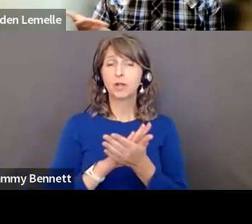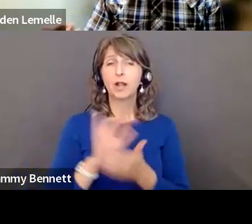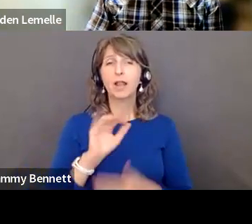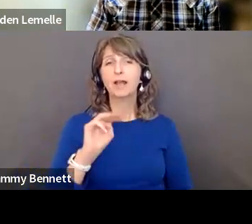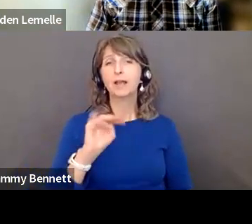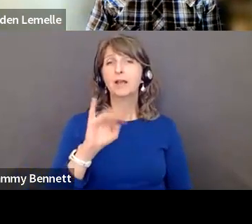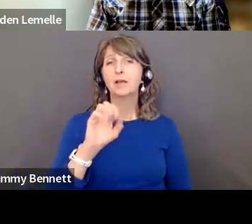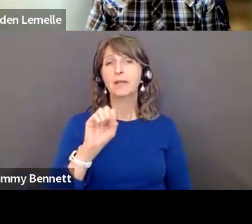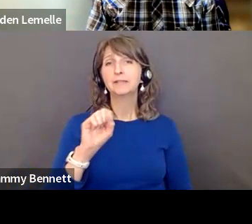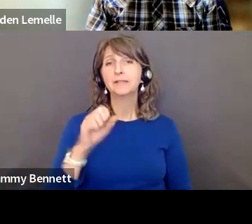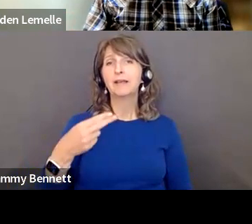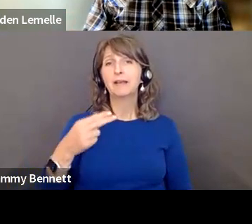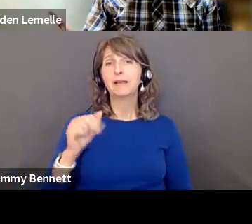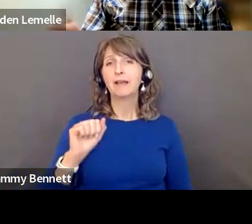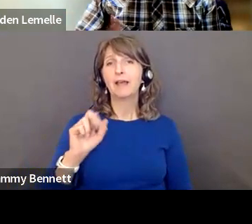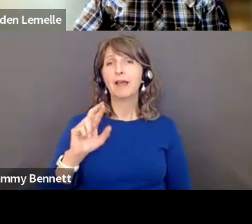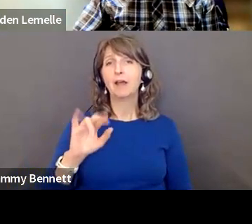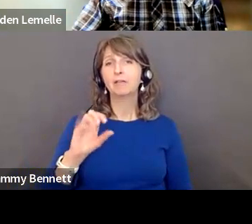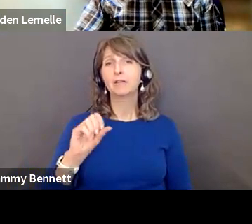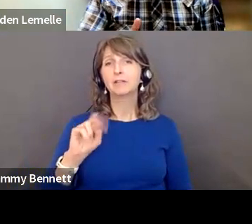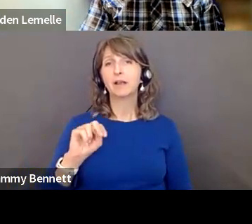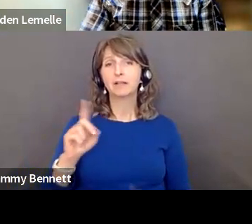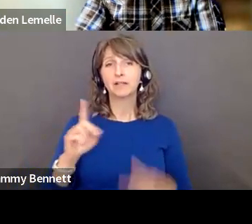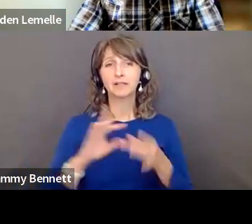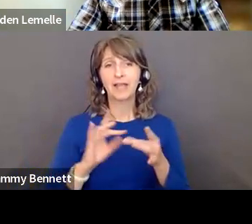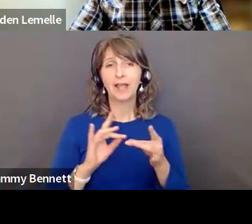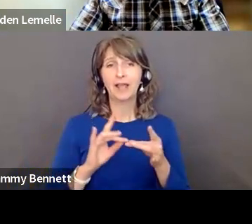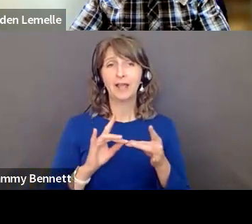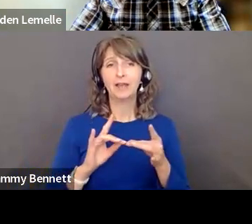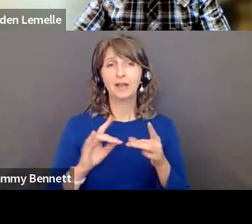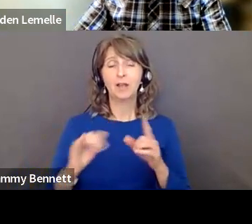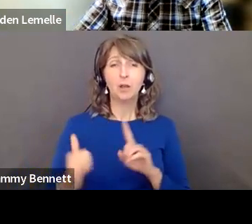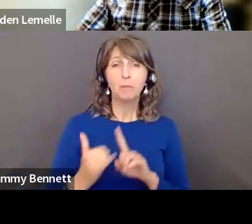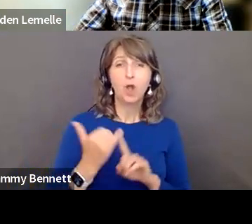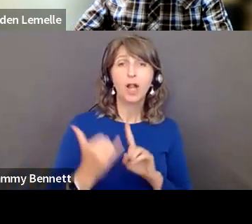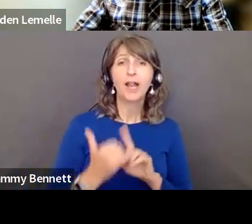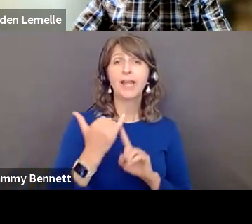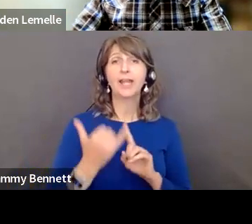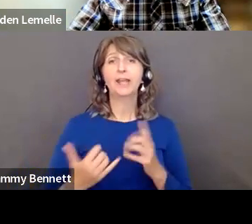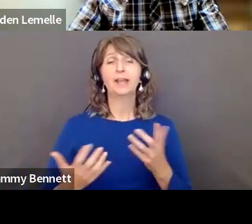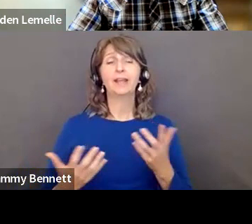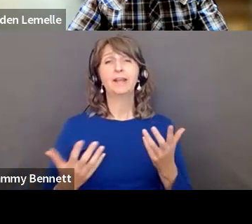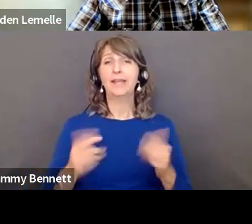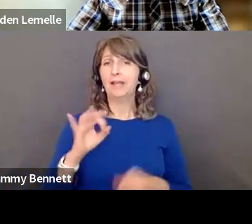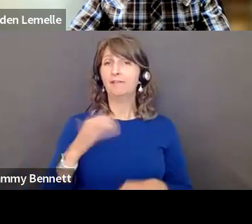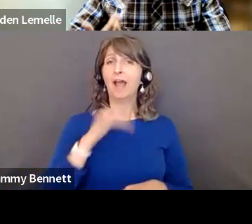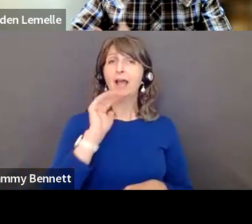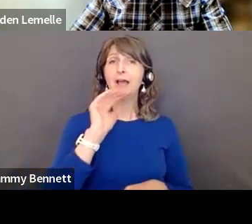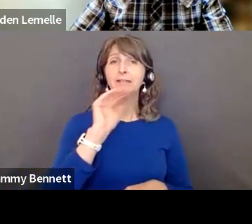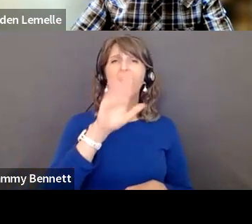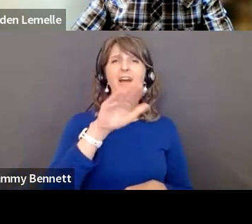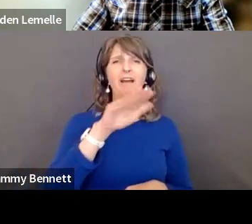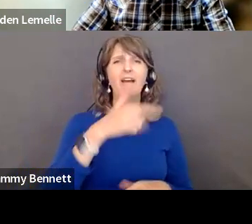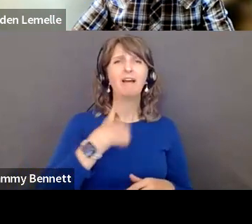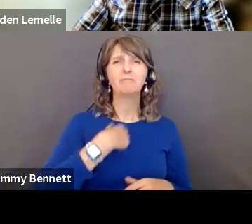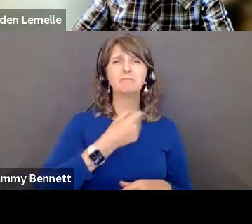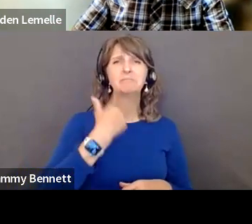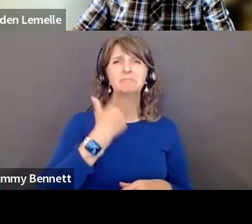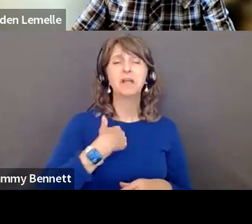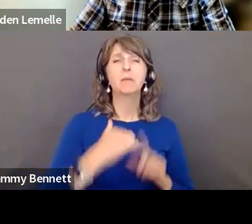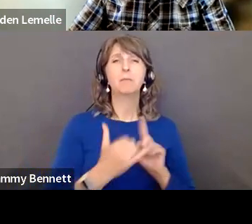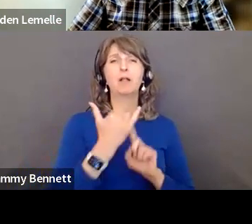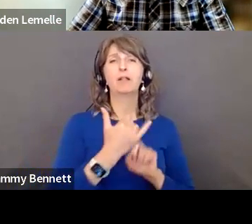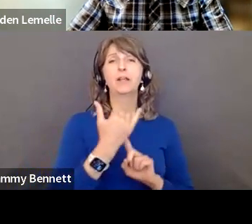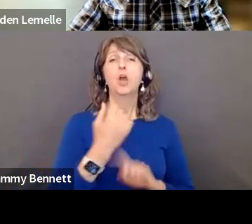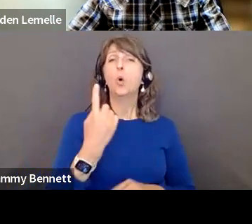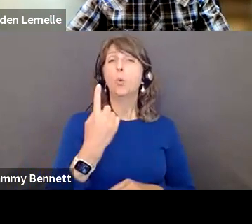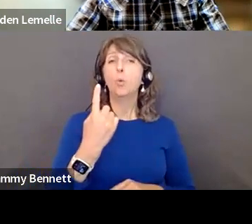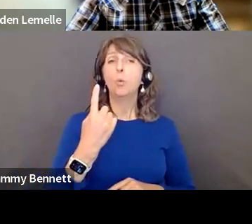Being bully and Yeah, for speaking up and all that. That's what happened with me, even having to teach us, say that II wouldn't be anything alive.